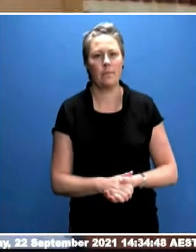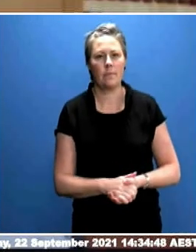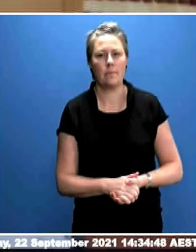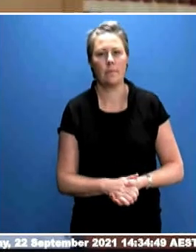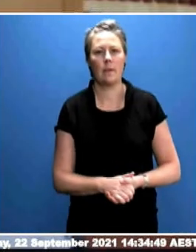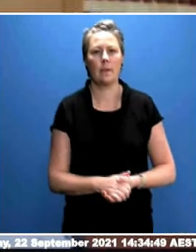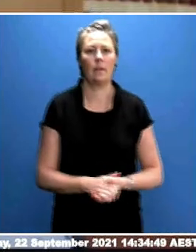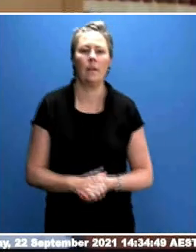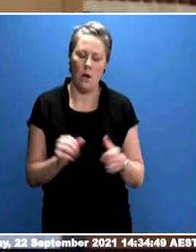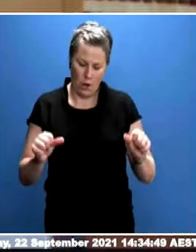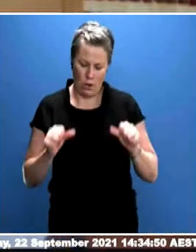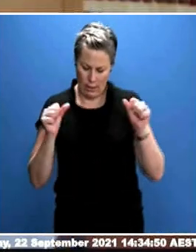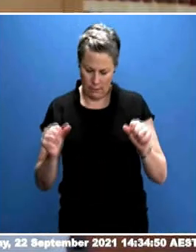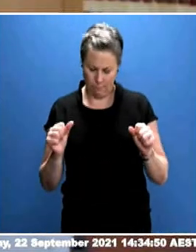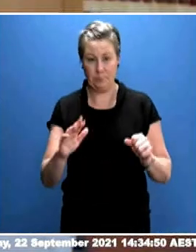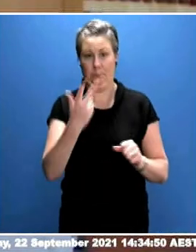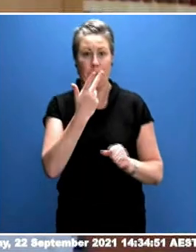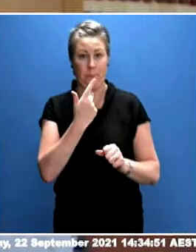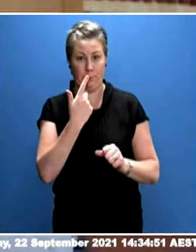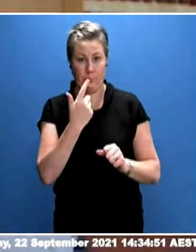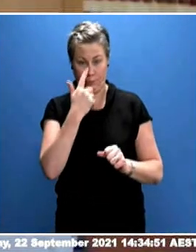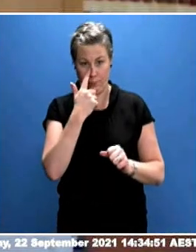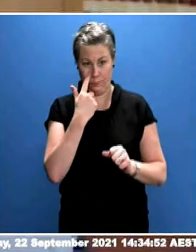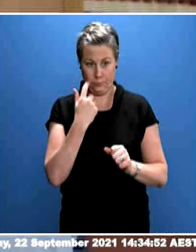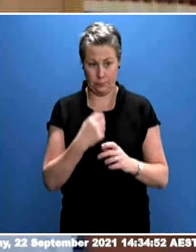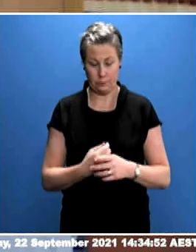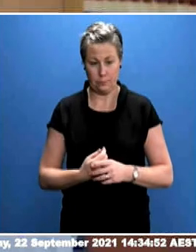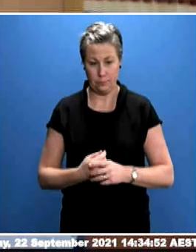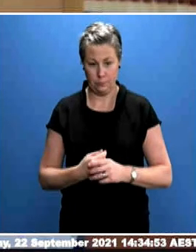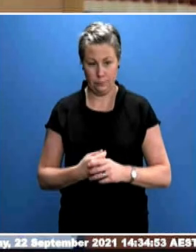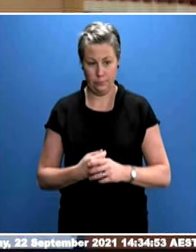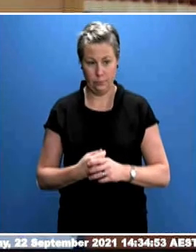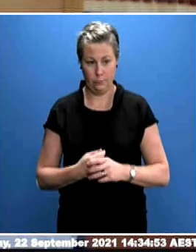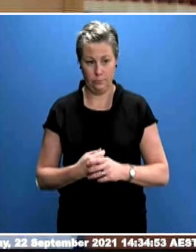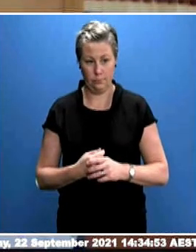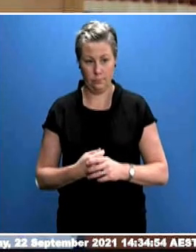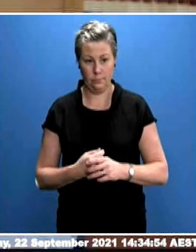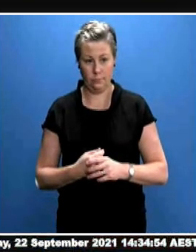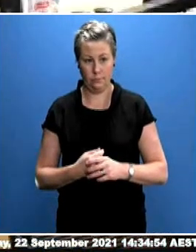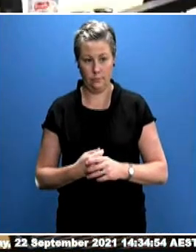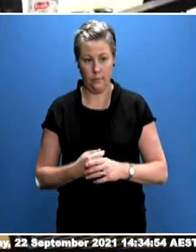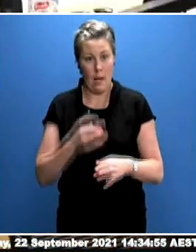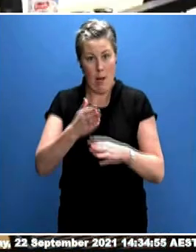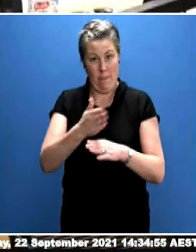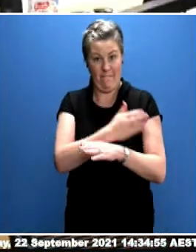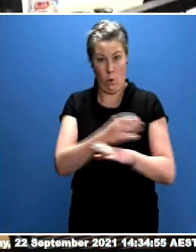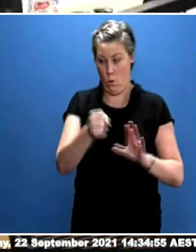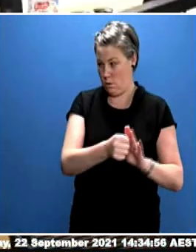Premise one is that the test that has to be applied before a child can enter into the Kath French Centre.